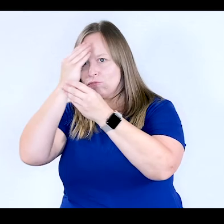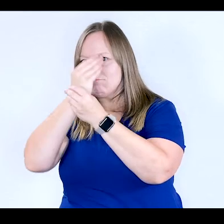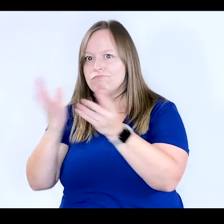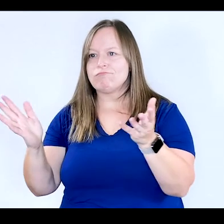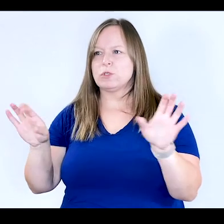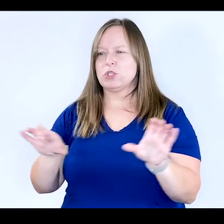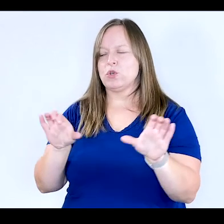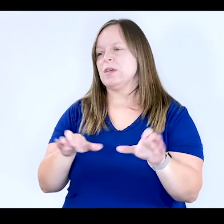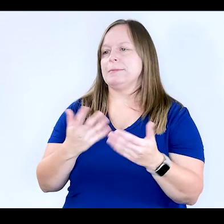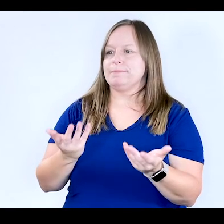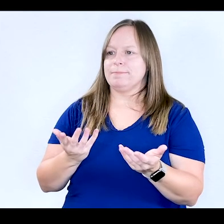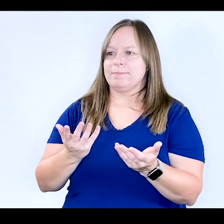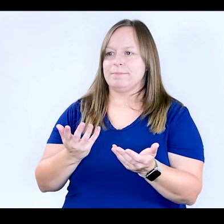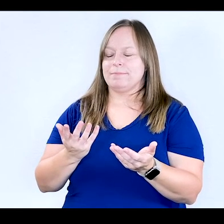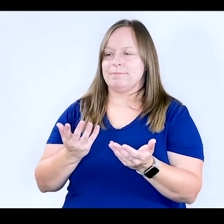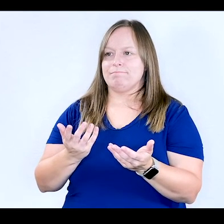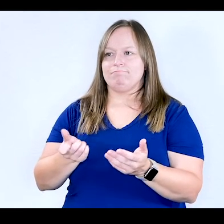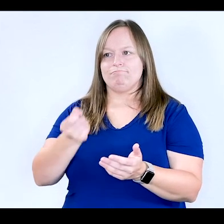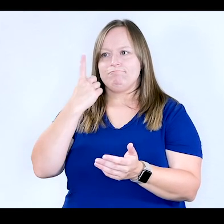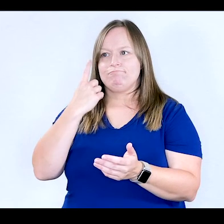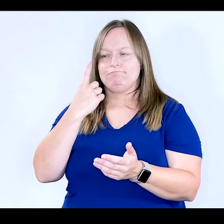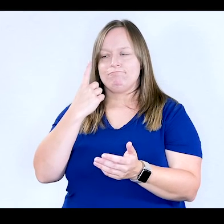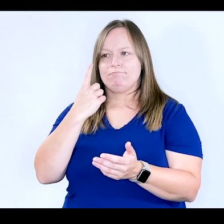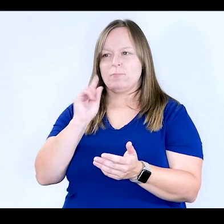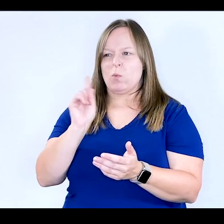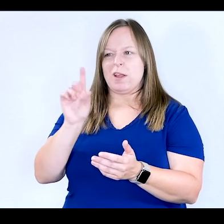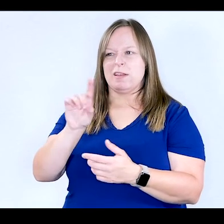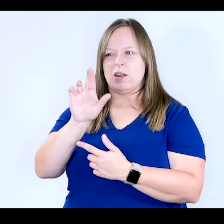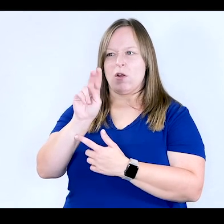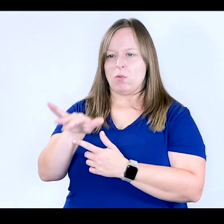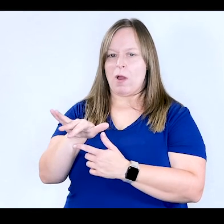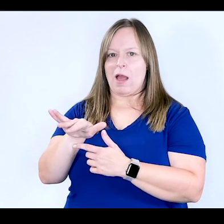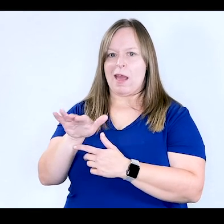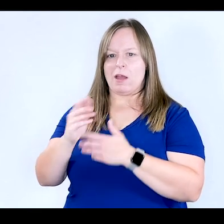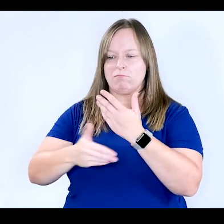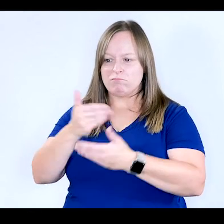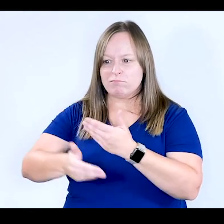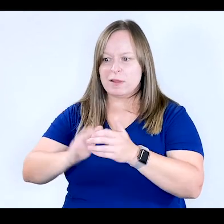it really brings home the message of where DRNY is and how we're here to